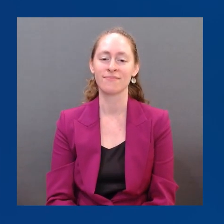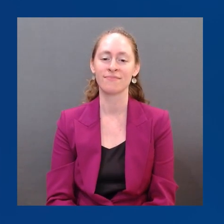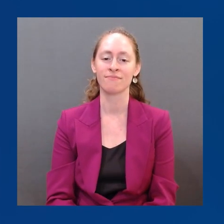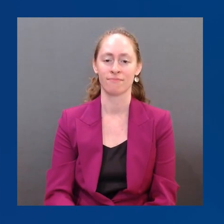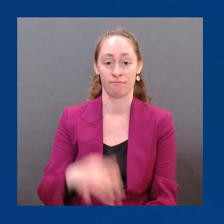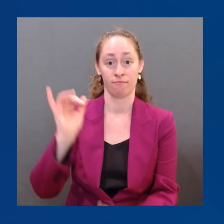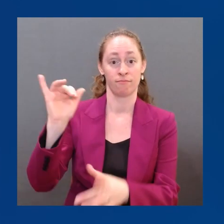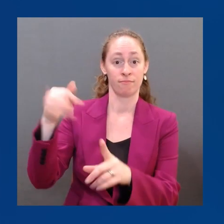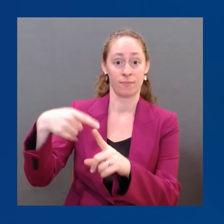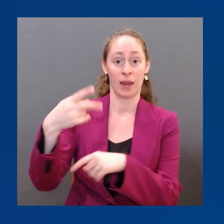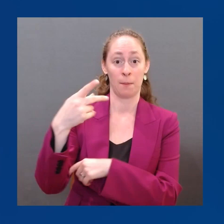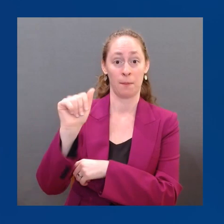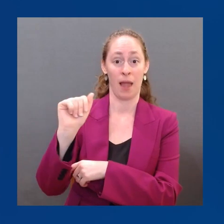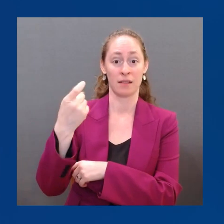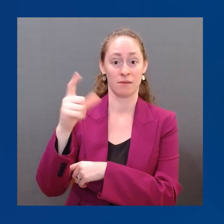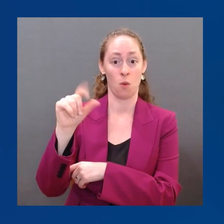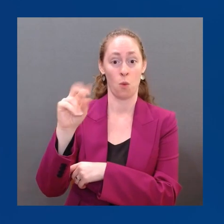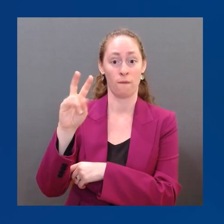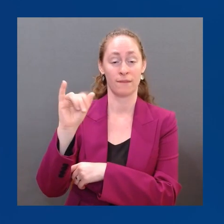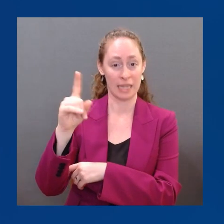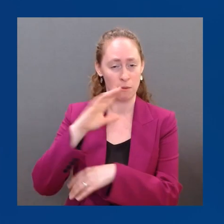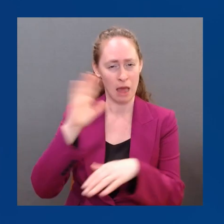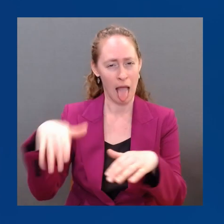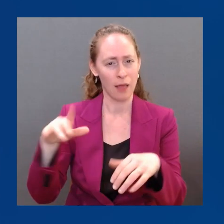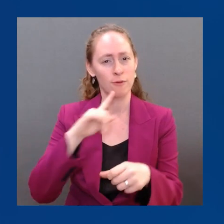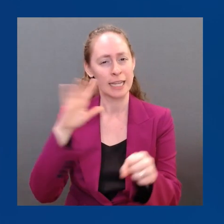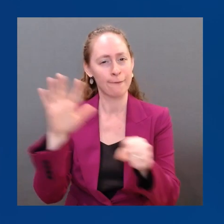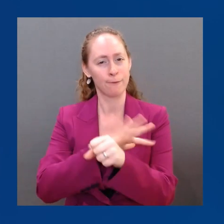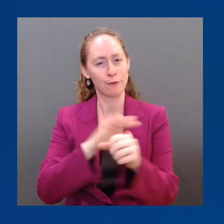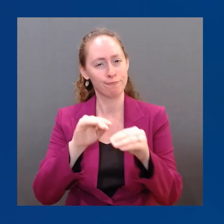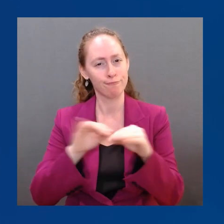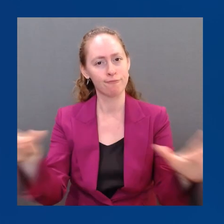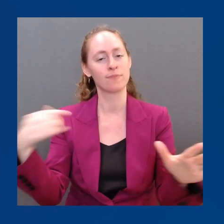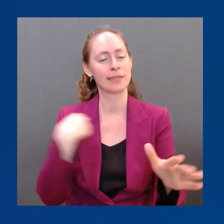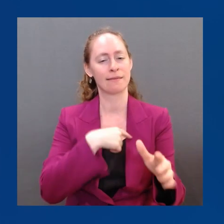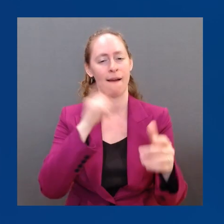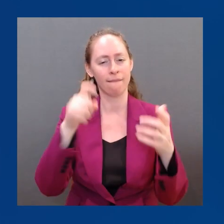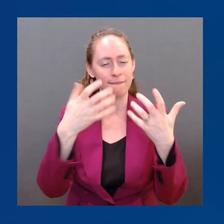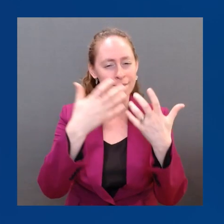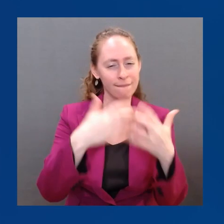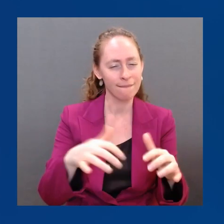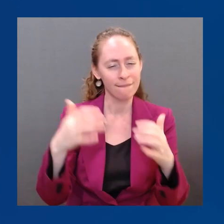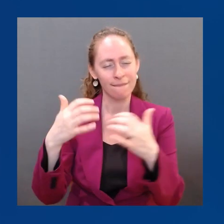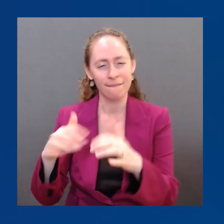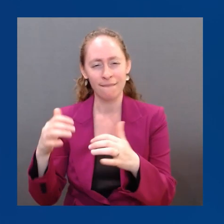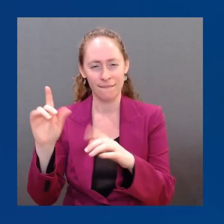We put in a series of steps. We made it much more widely available by letting pharmacies order directly from --